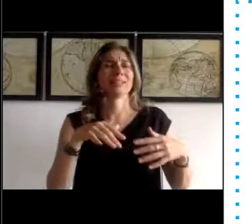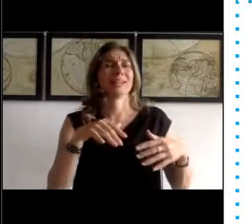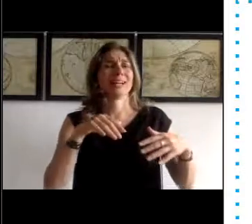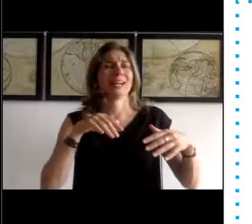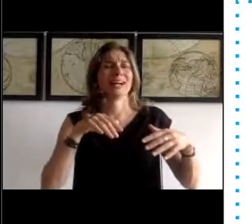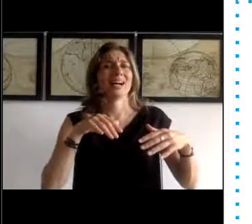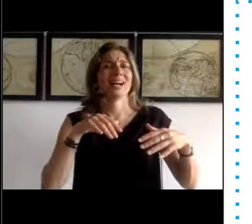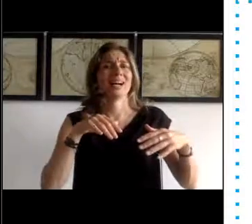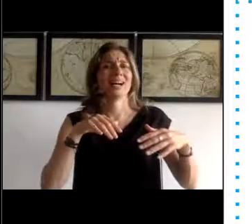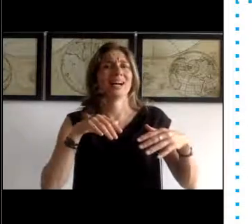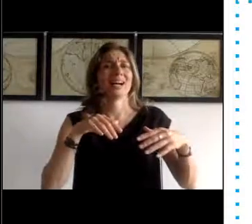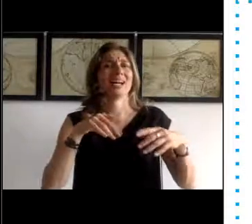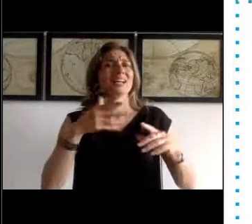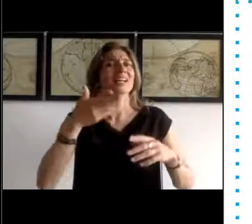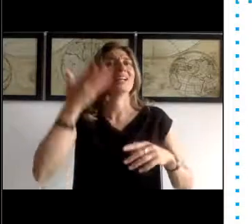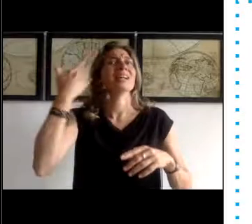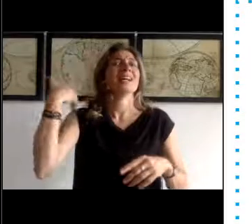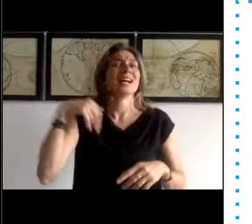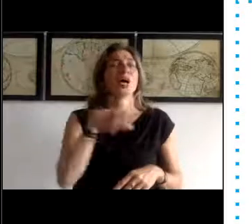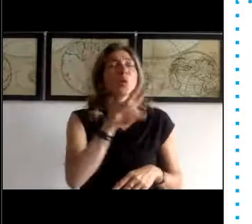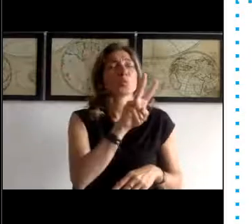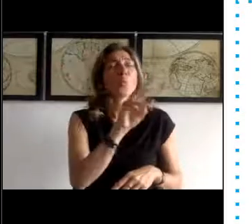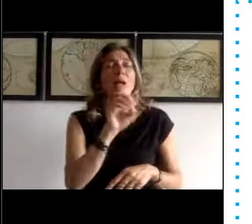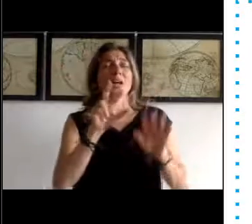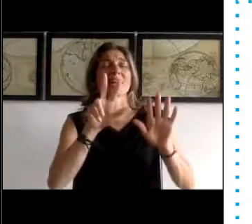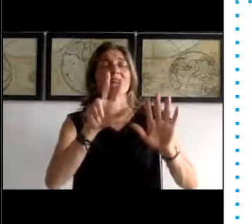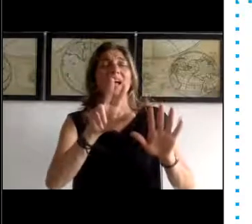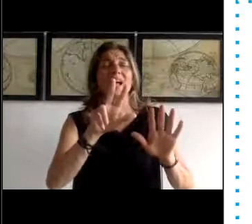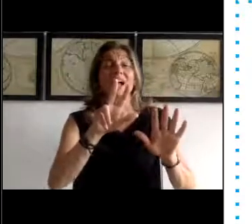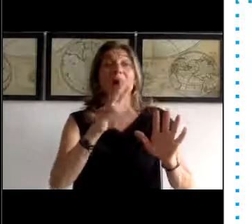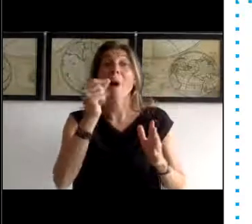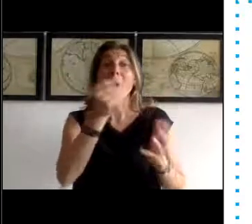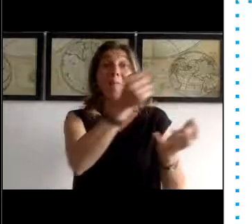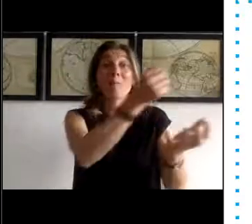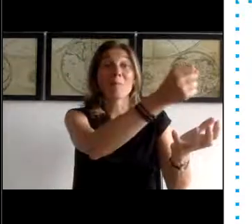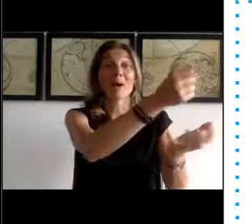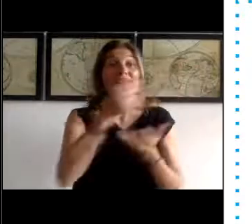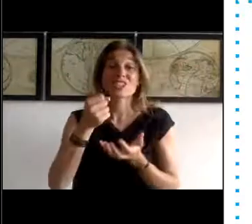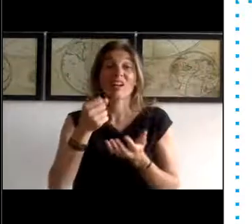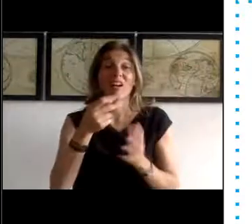between organisations, it's supposed to help new coming organisations